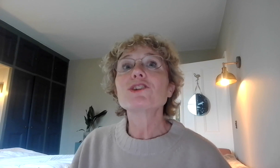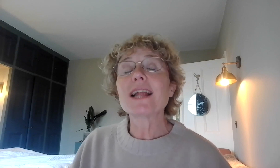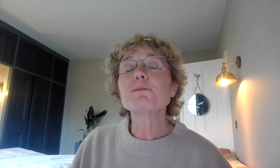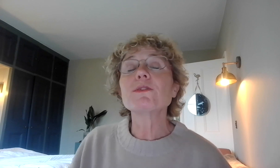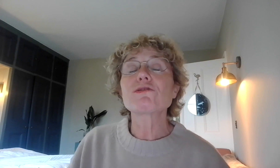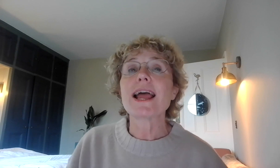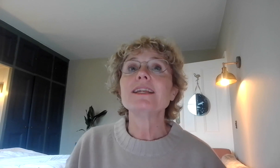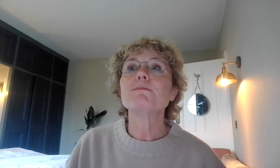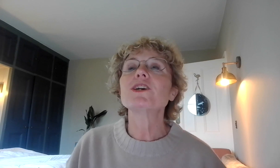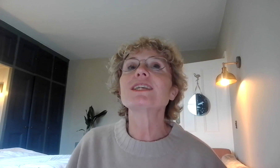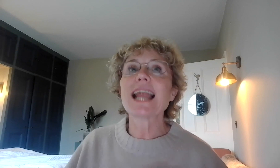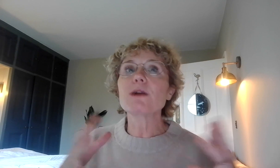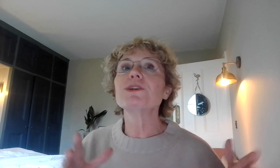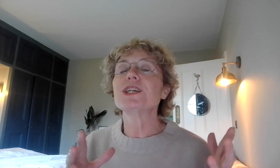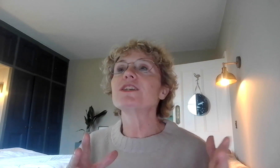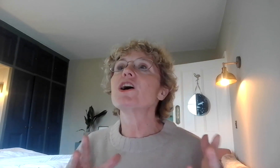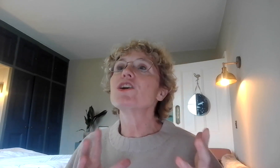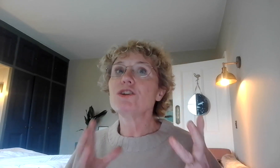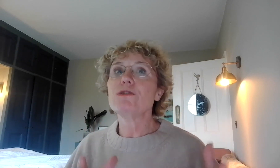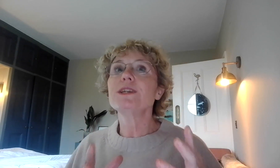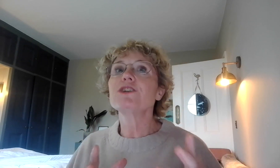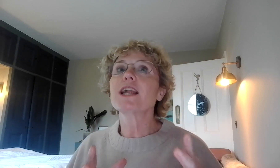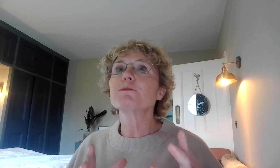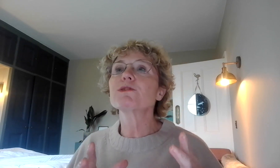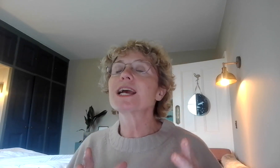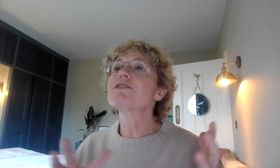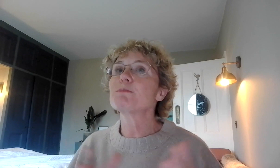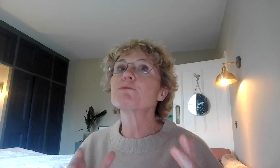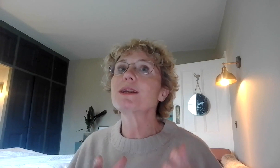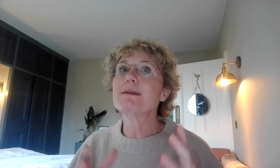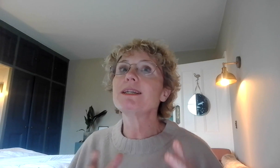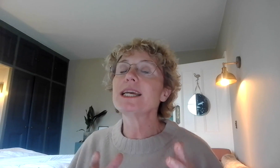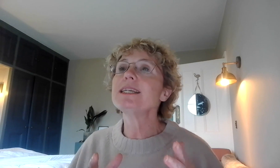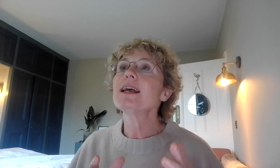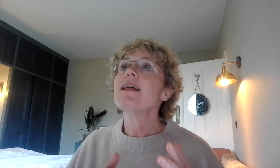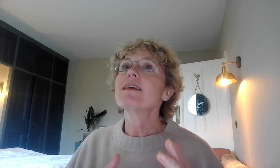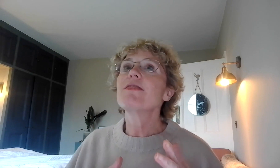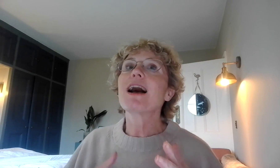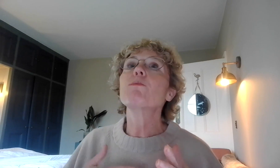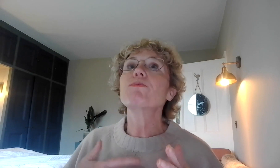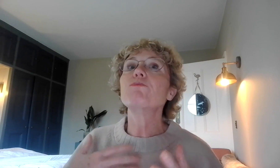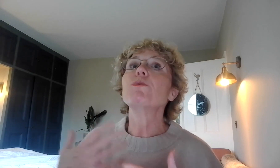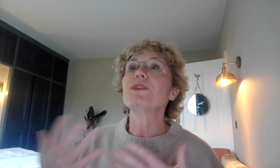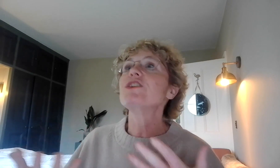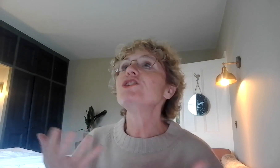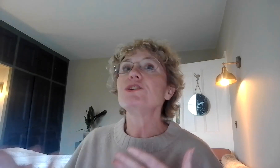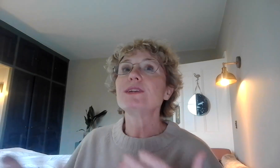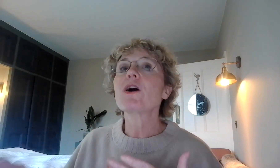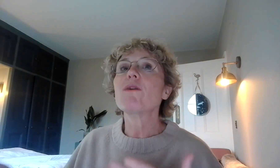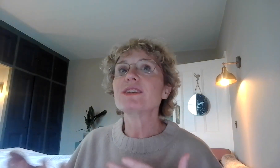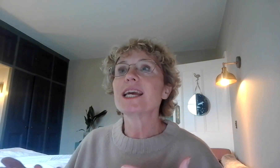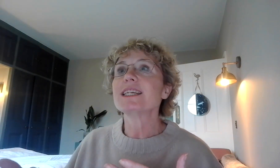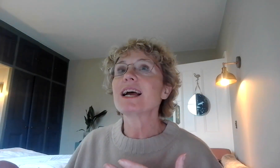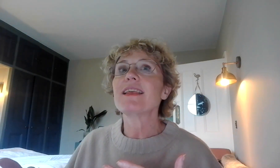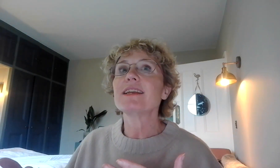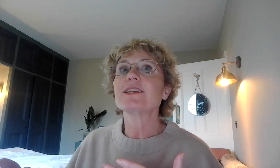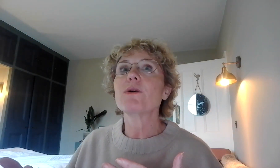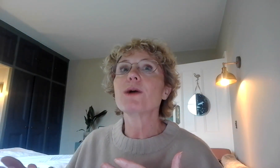Well, transport's great because the languages that are used in the transport sector are much more limited than that that is used in a conversation like this.